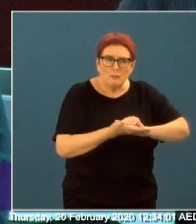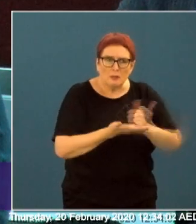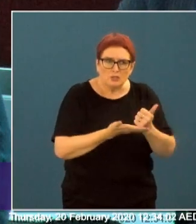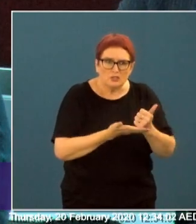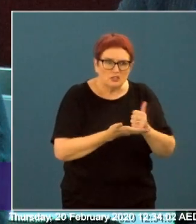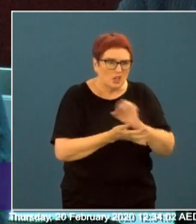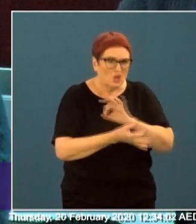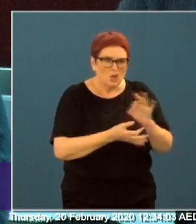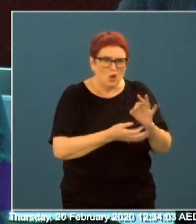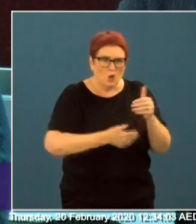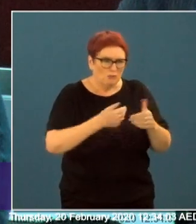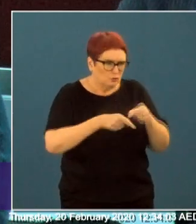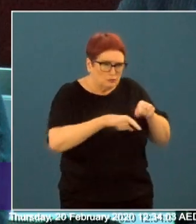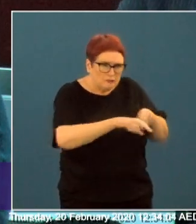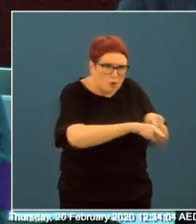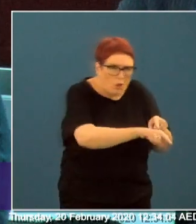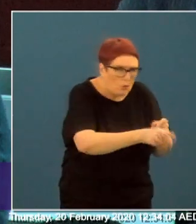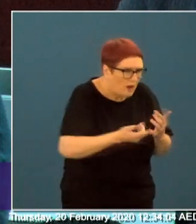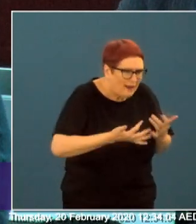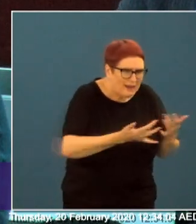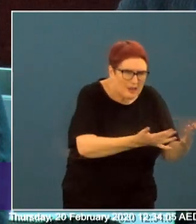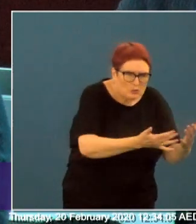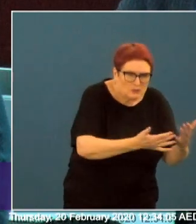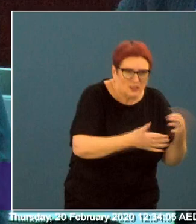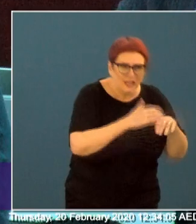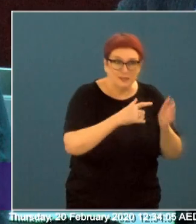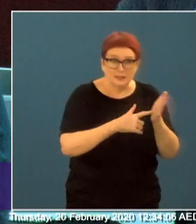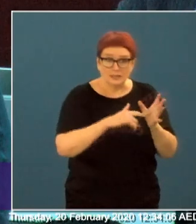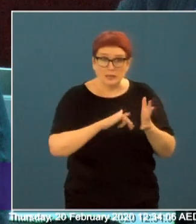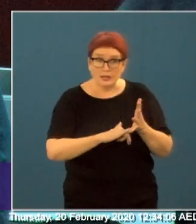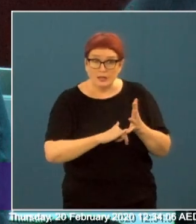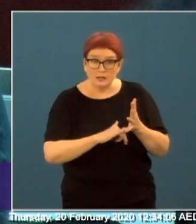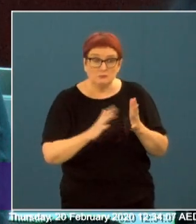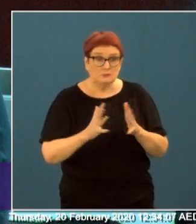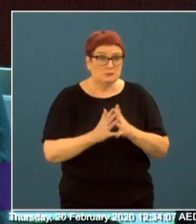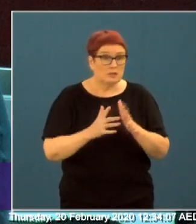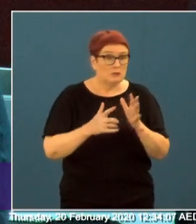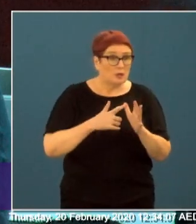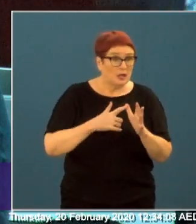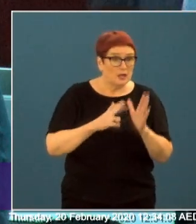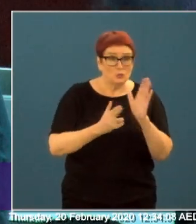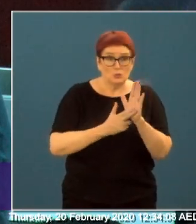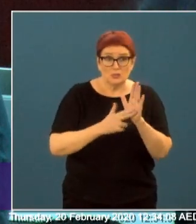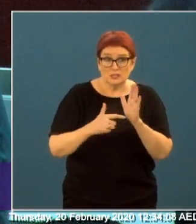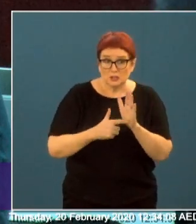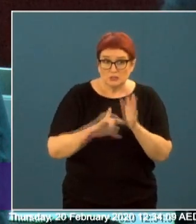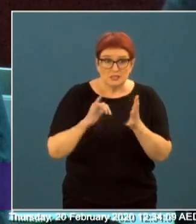for populations with disabilities in Tasmania, Western Australia, the Northern Territory or South Australia.